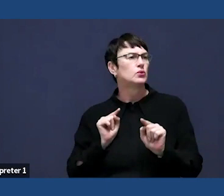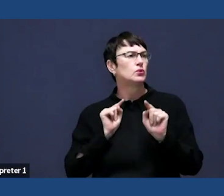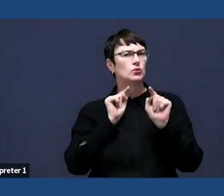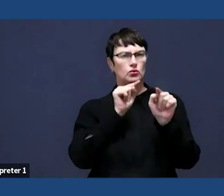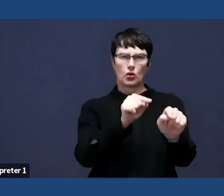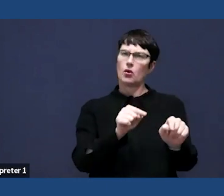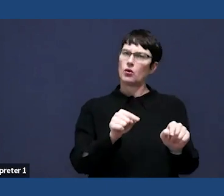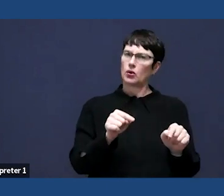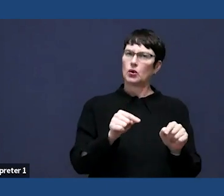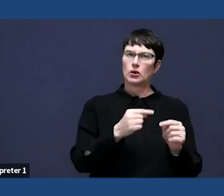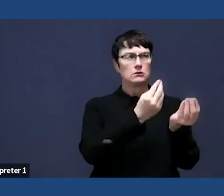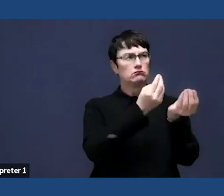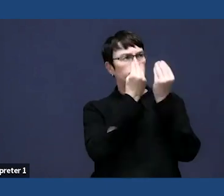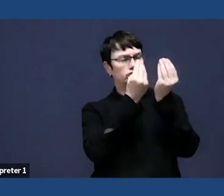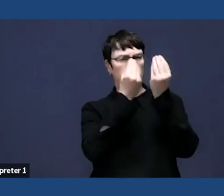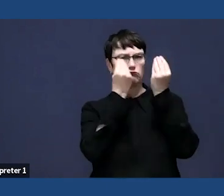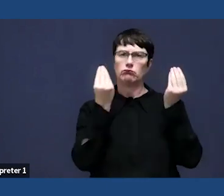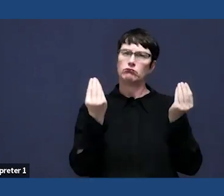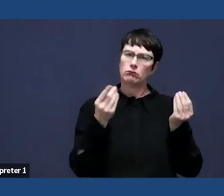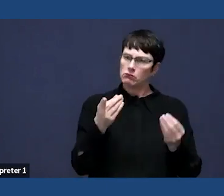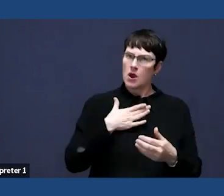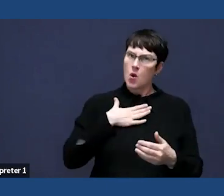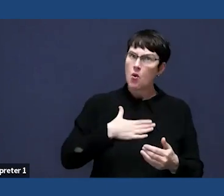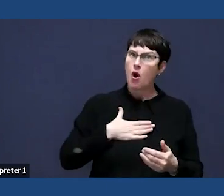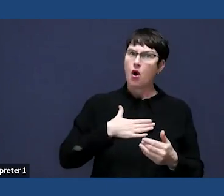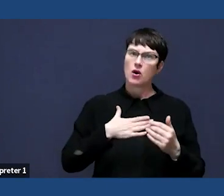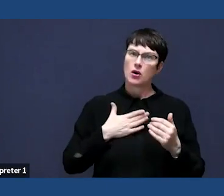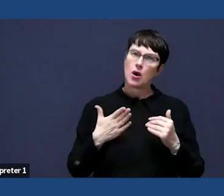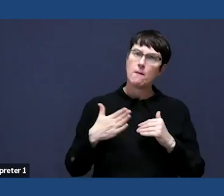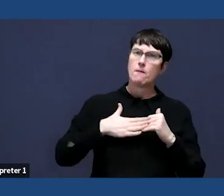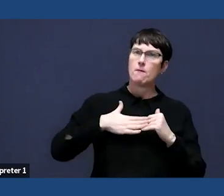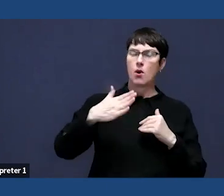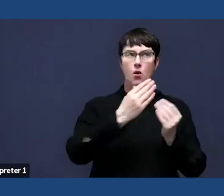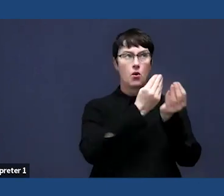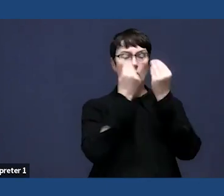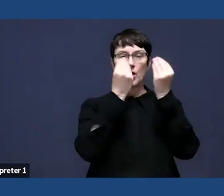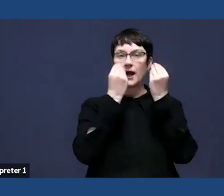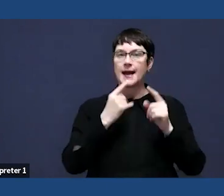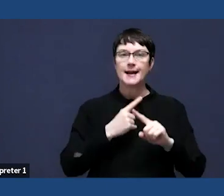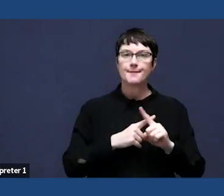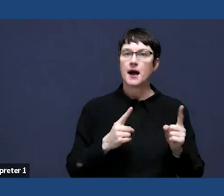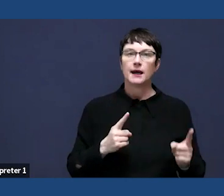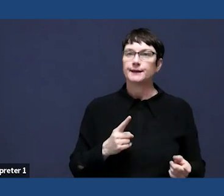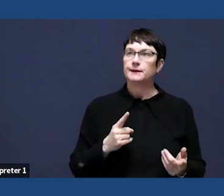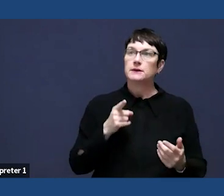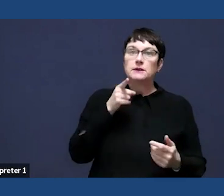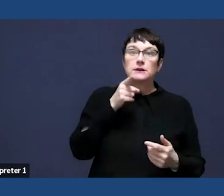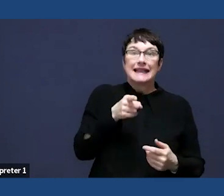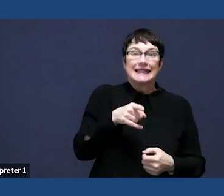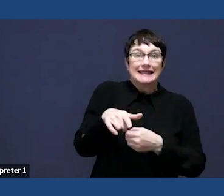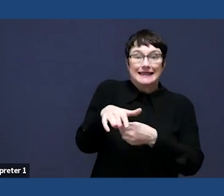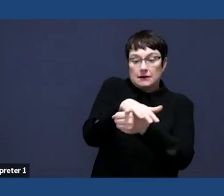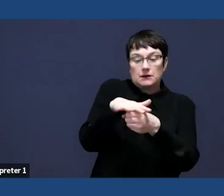get that training, to get that education, there's only one accessible parking spot. So she says it's hard for them to go.